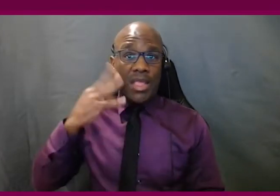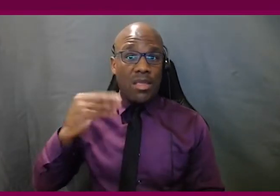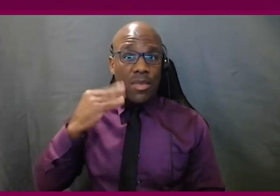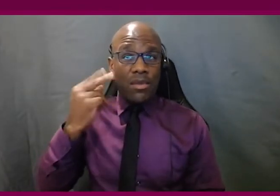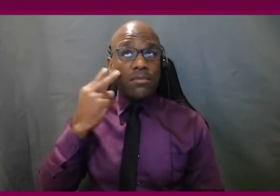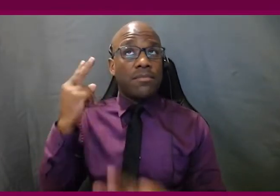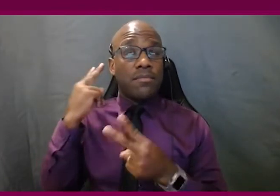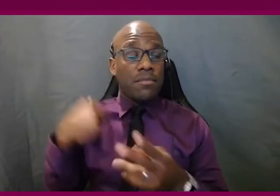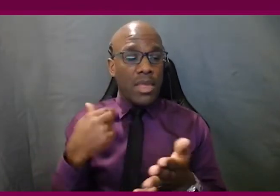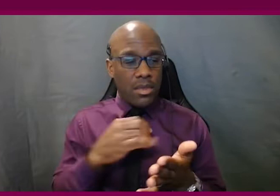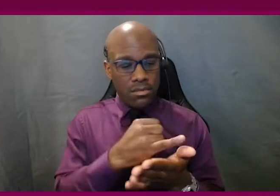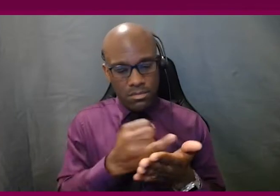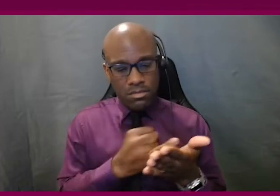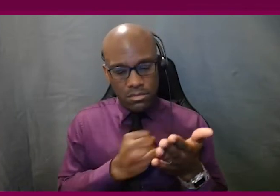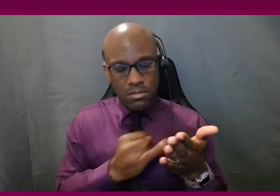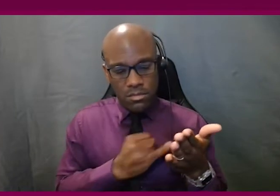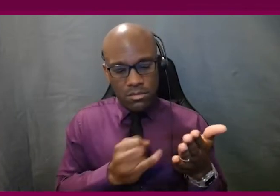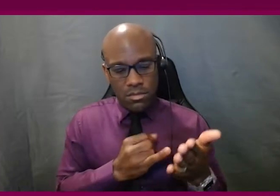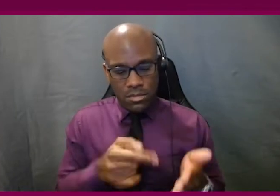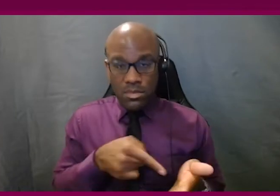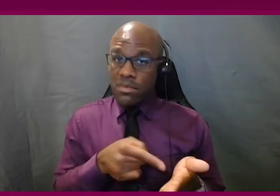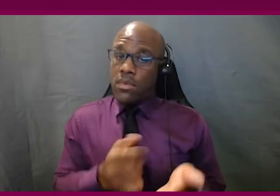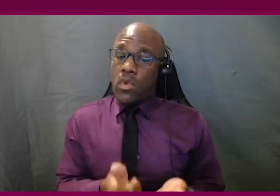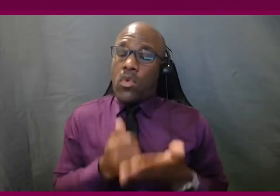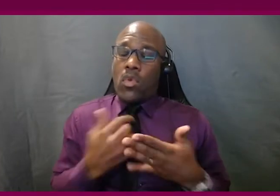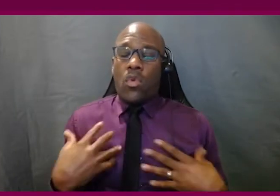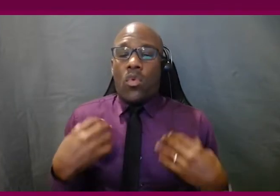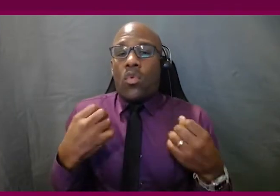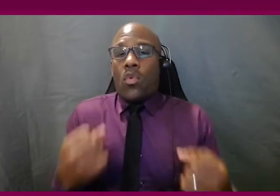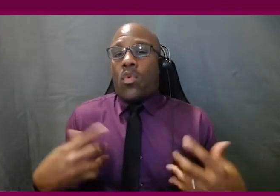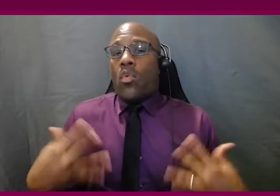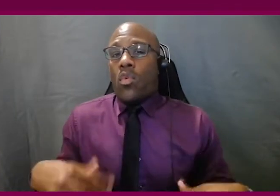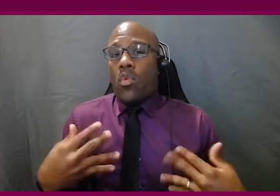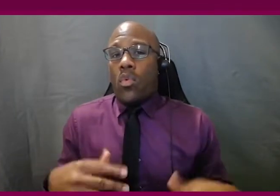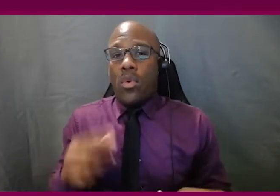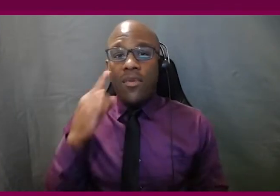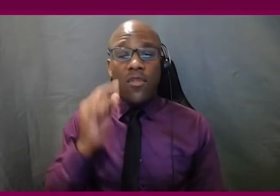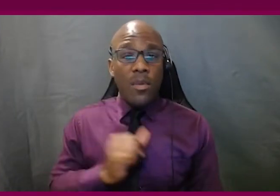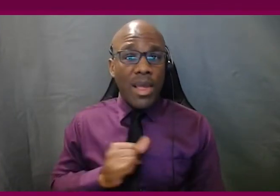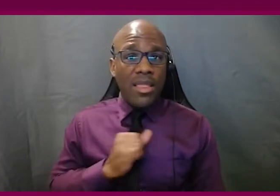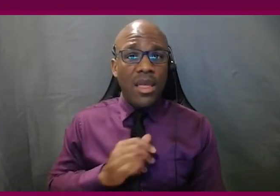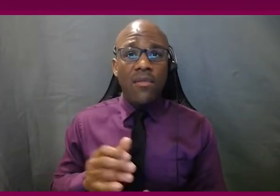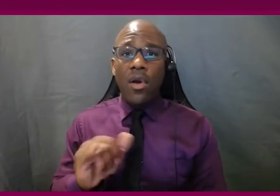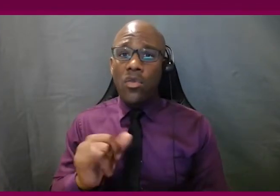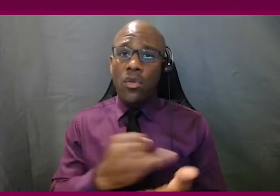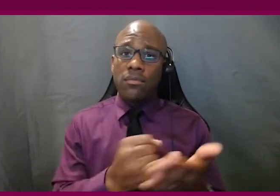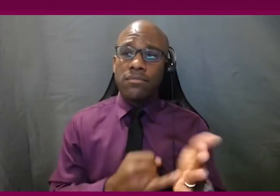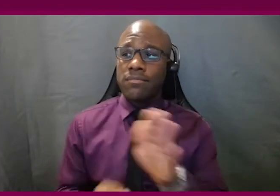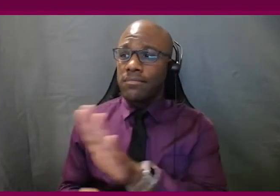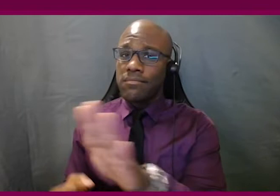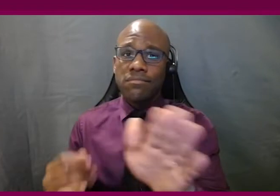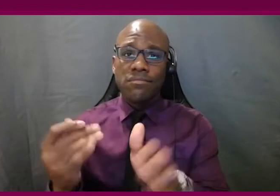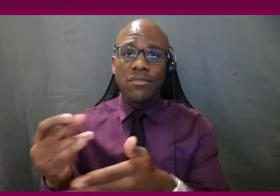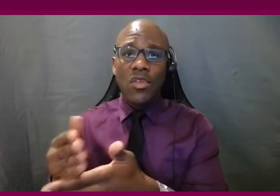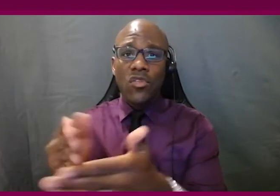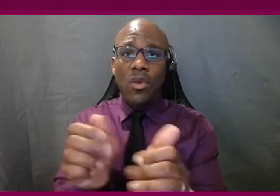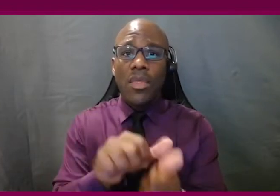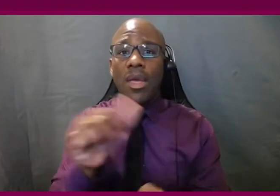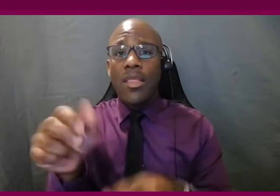and even through sharing my art with other people and having my story be heard. Ashley Inkumsah: And how exactly would you say that you combine